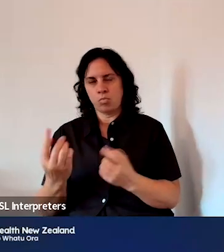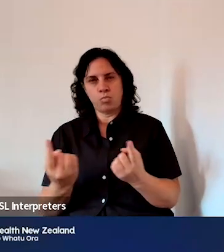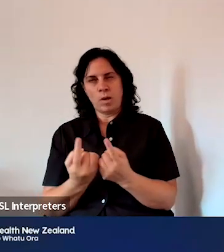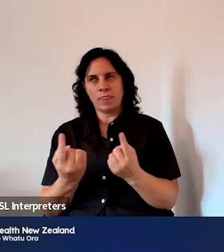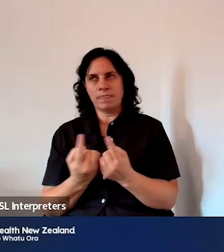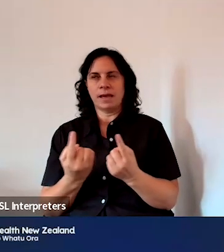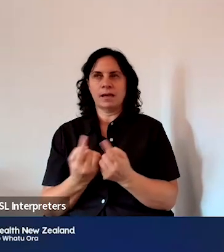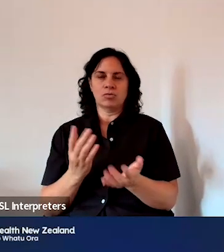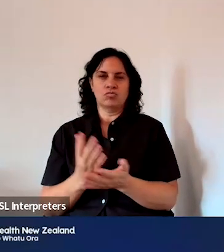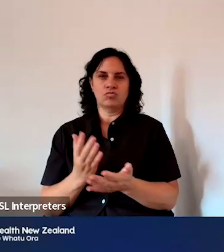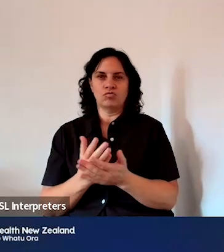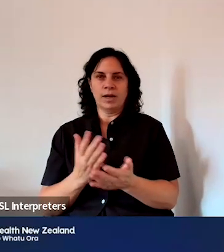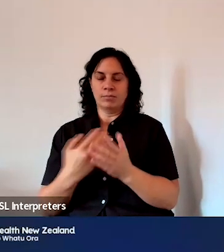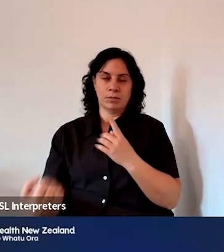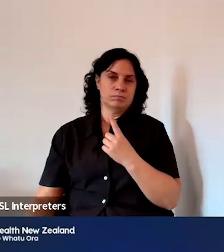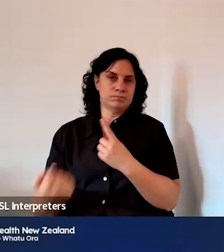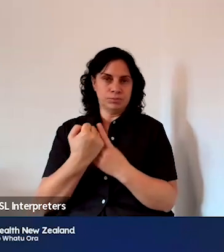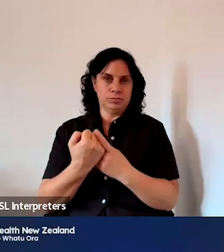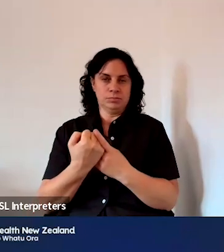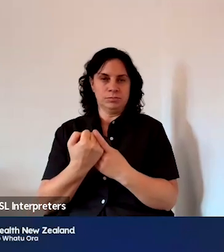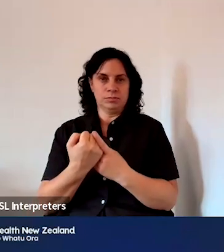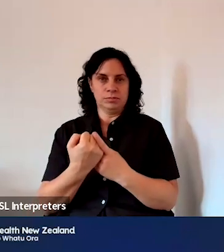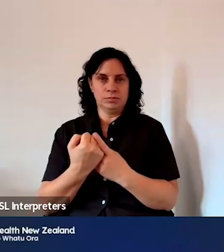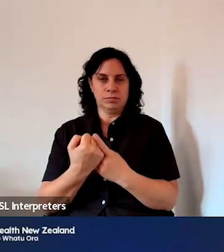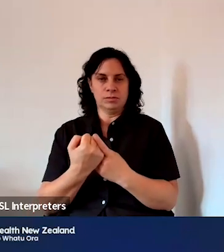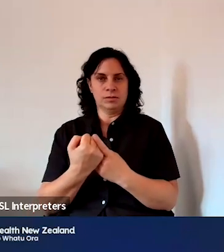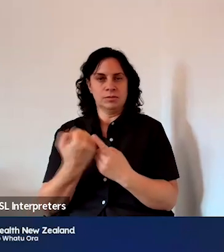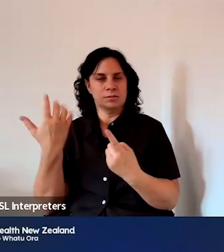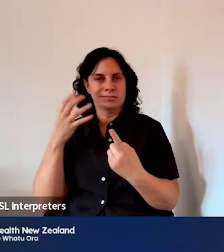sticks out for me and this is the really positive messages